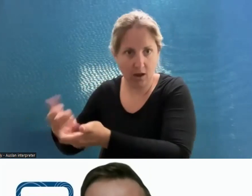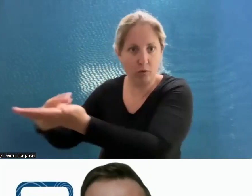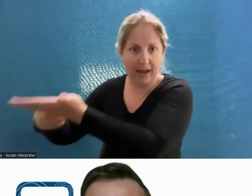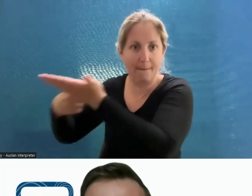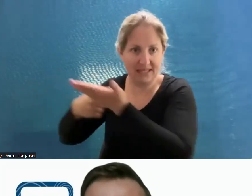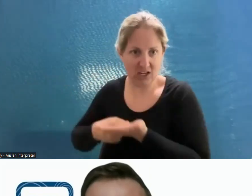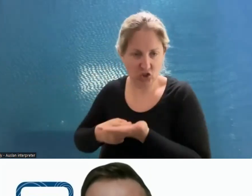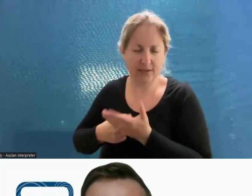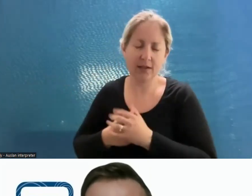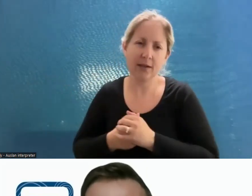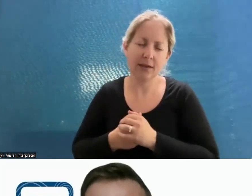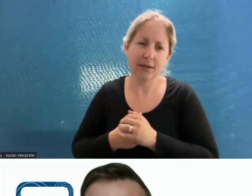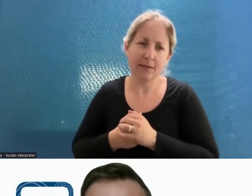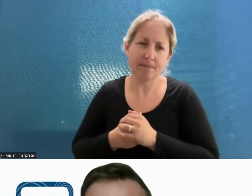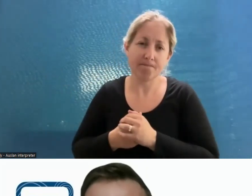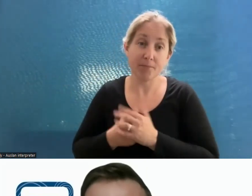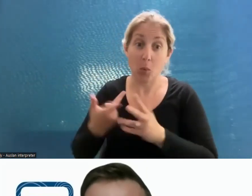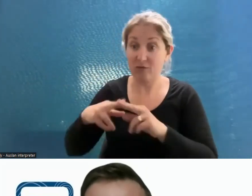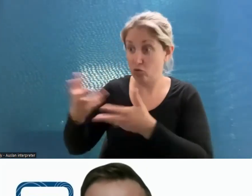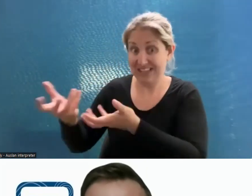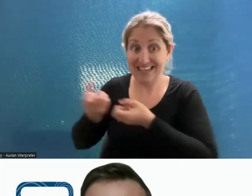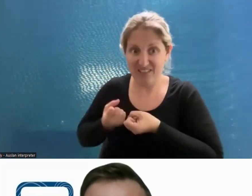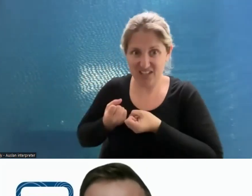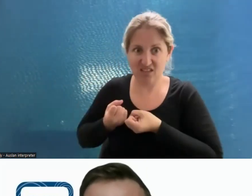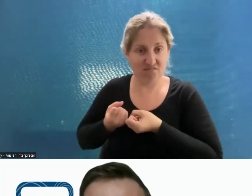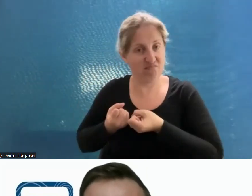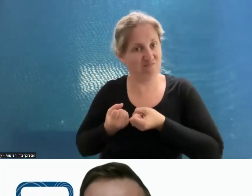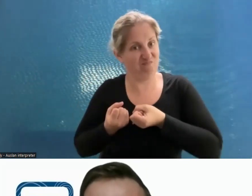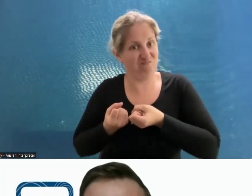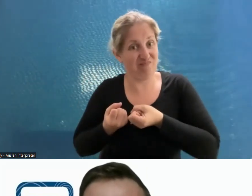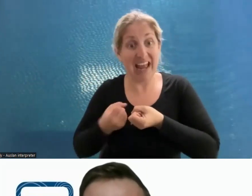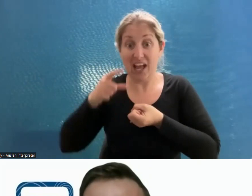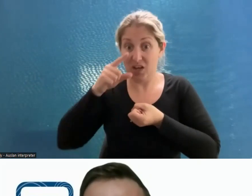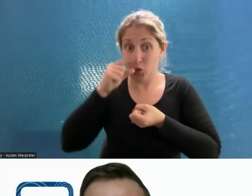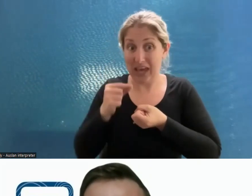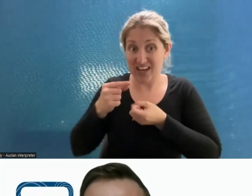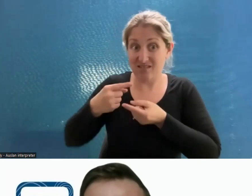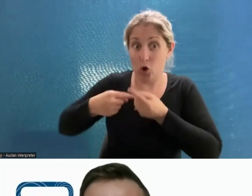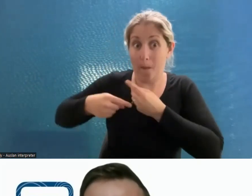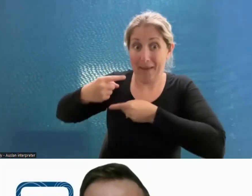I suppose from that point if you can theoretically work backwards, do you have anything to add